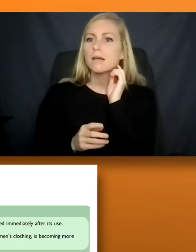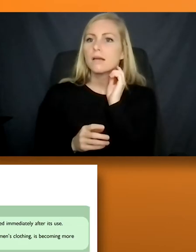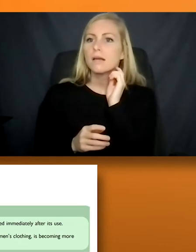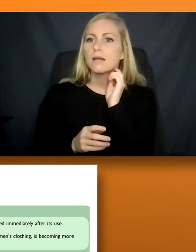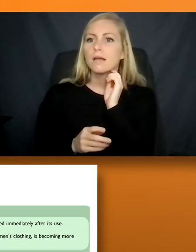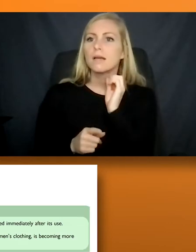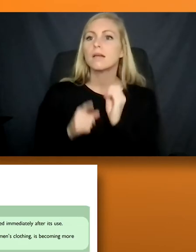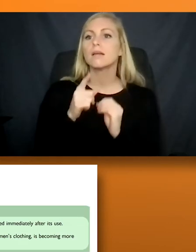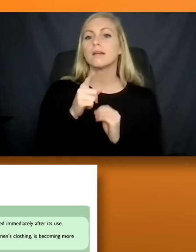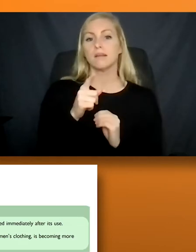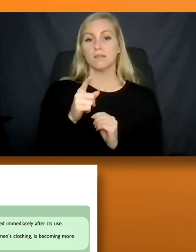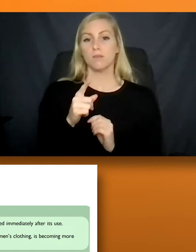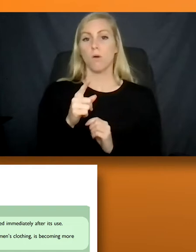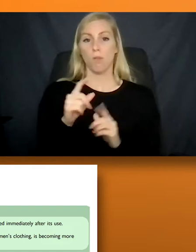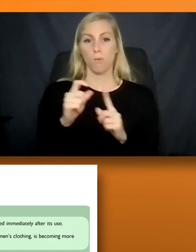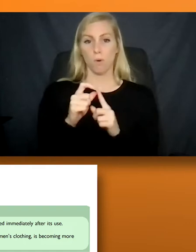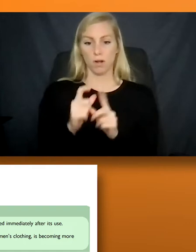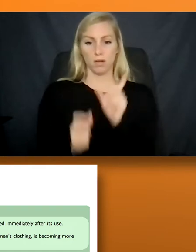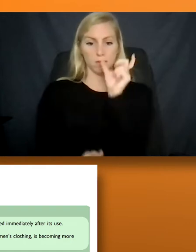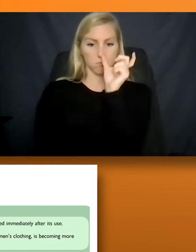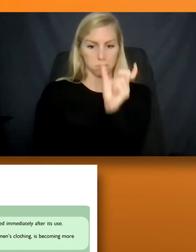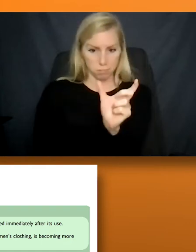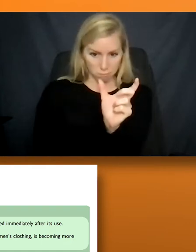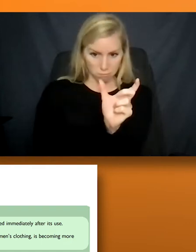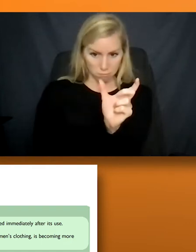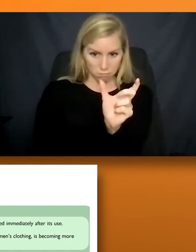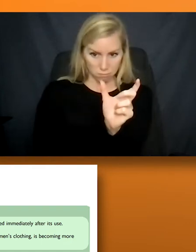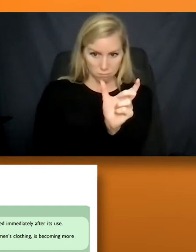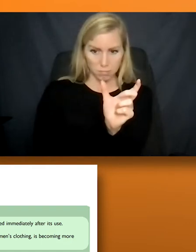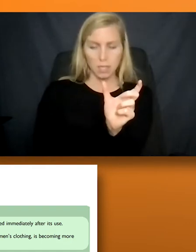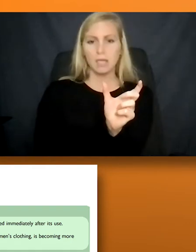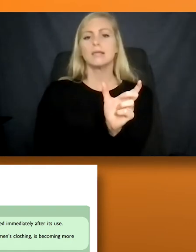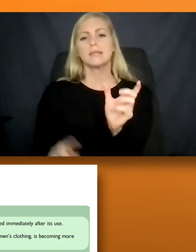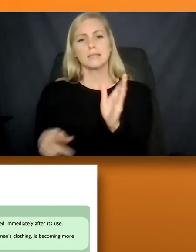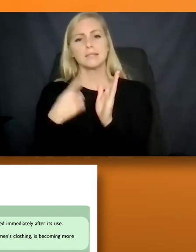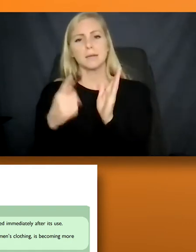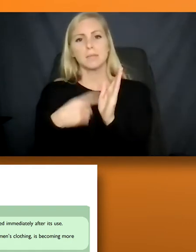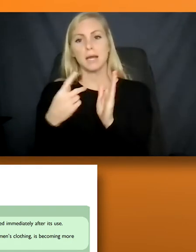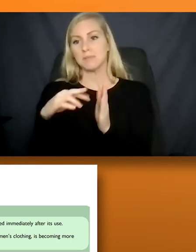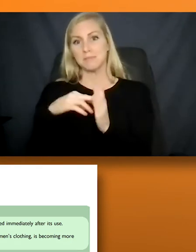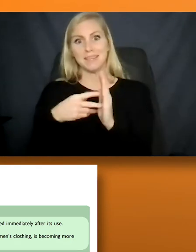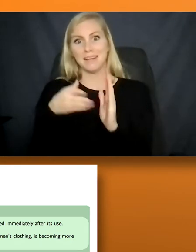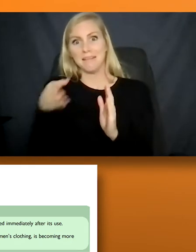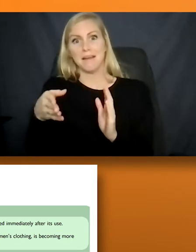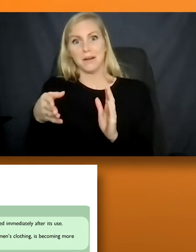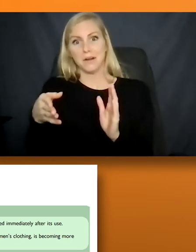You can teach them to look directly after the word. So sometimes right after the word or the phrase, the meaning is there.